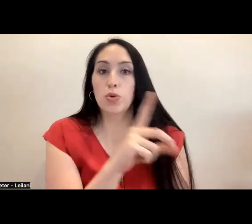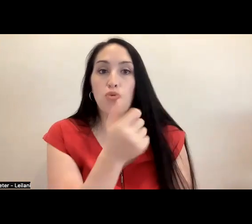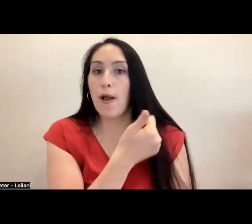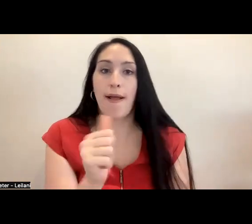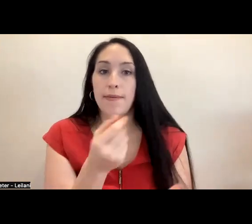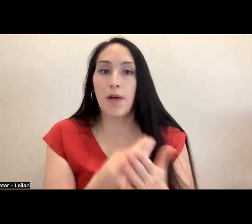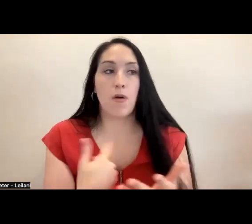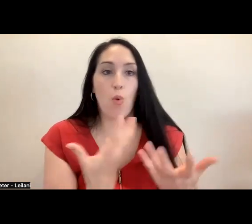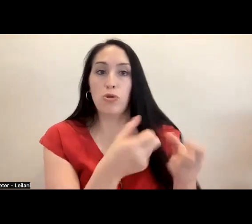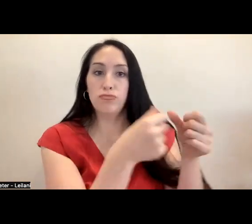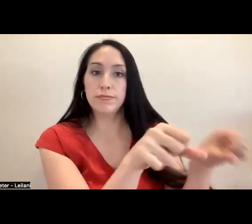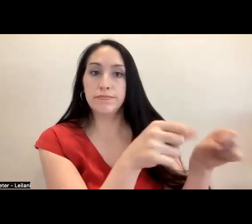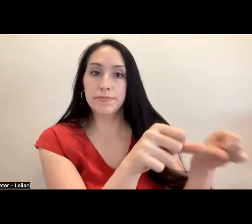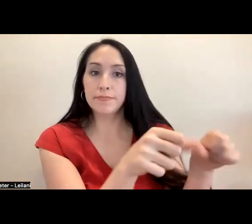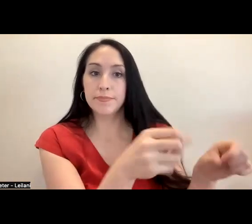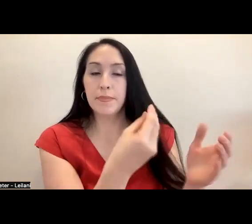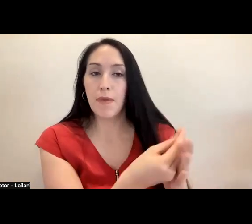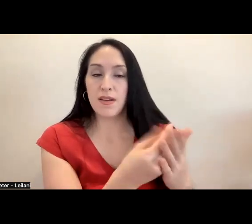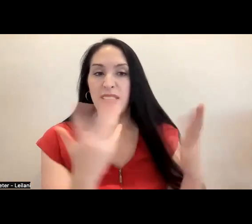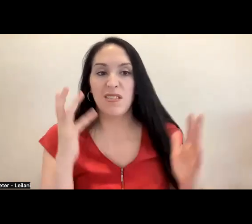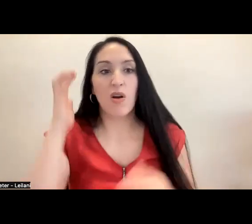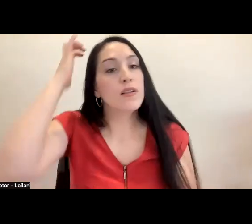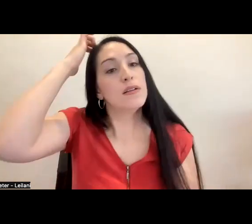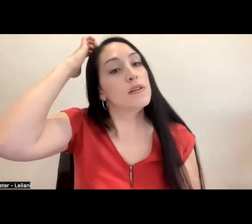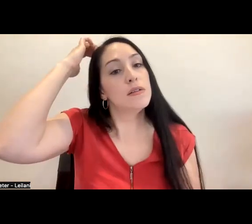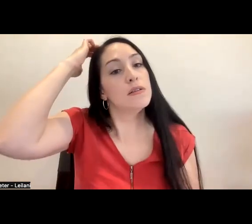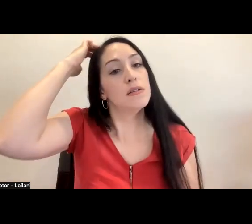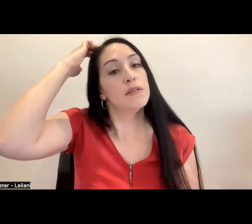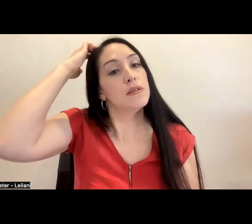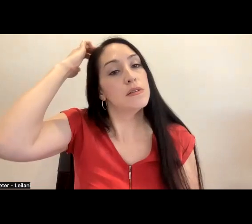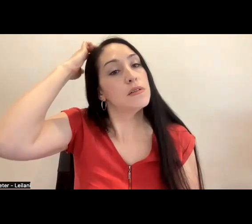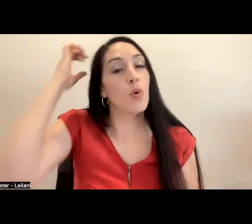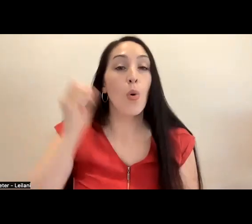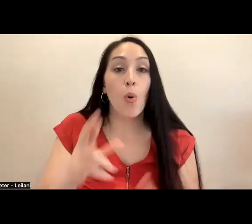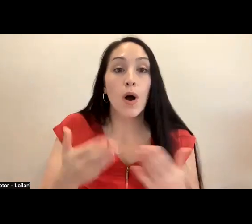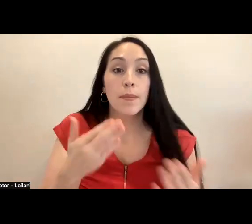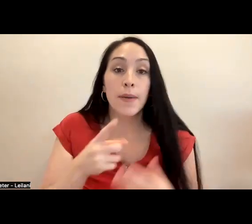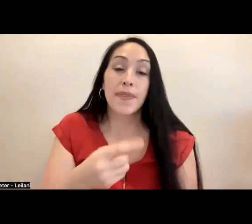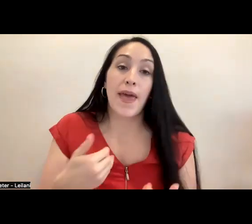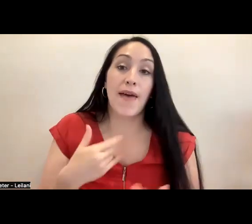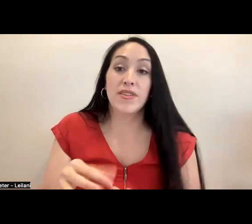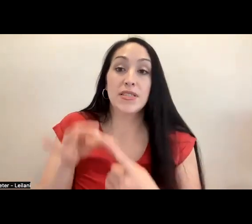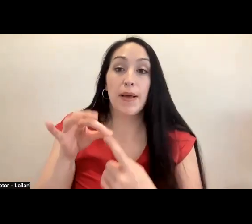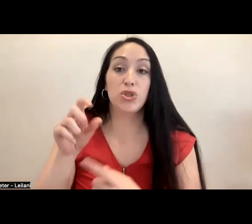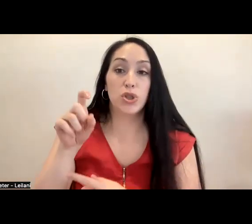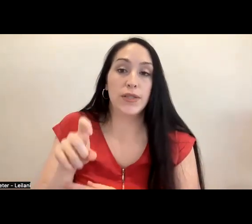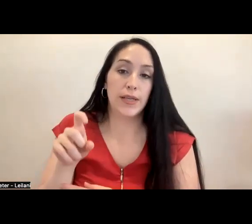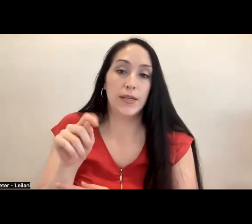11:59:43 And we'll talk about that next. Funds, my able account. 11:59:46 And then I use the able account for daily living expenses and and the great thing